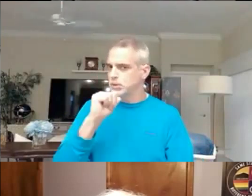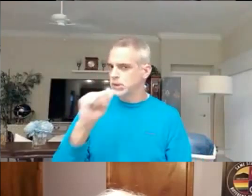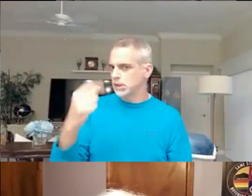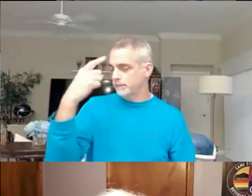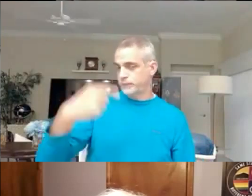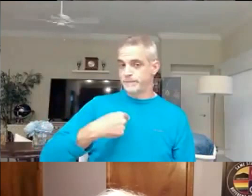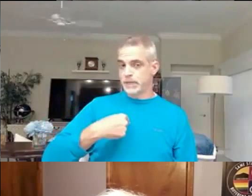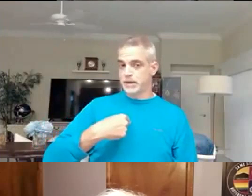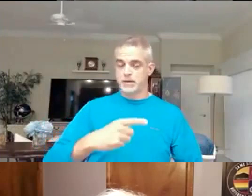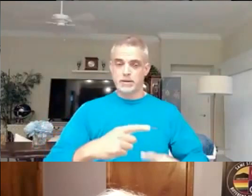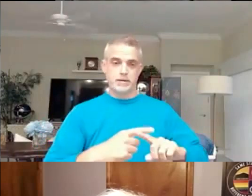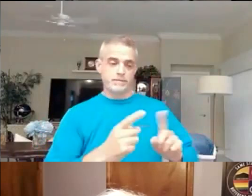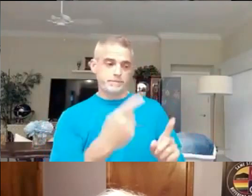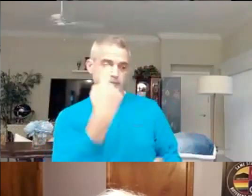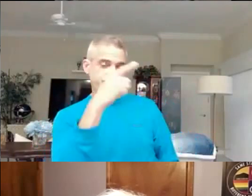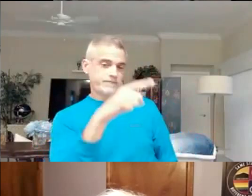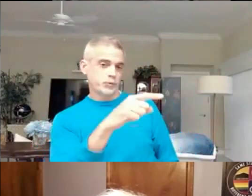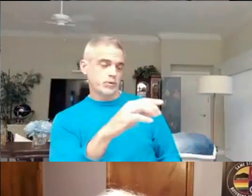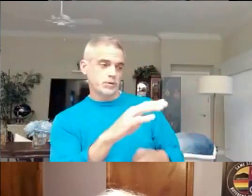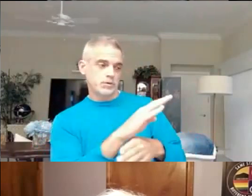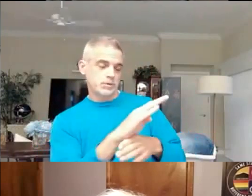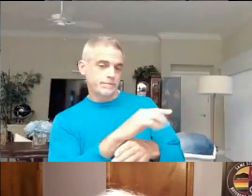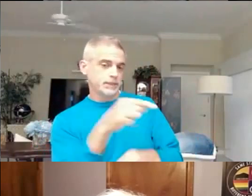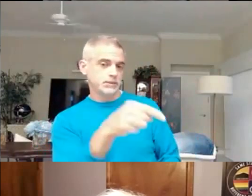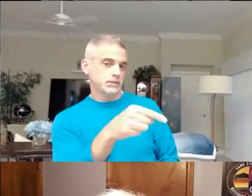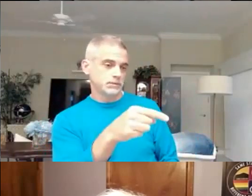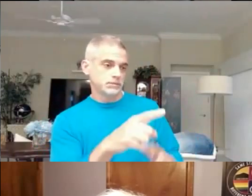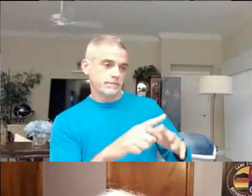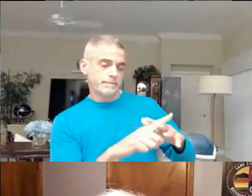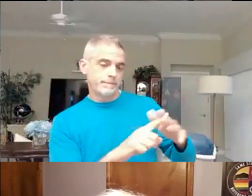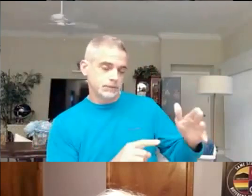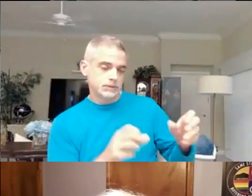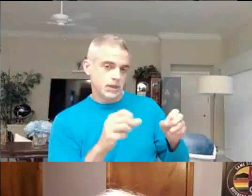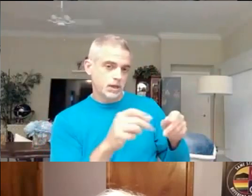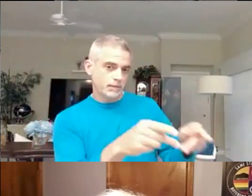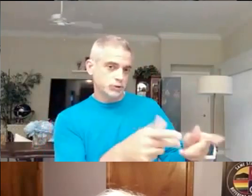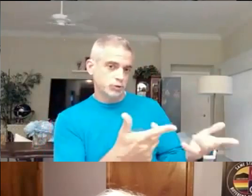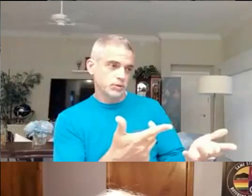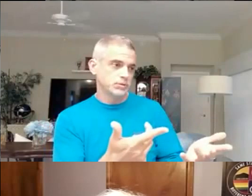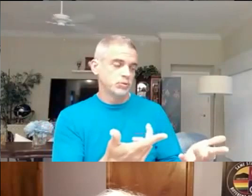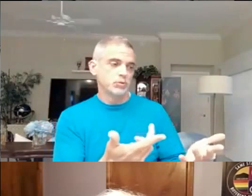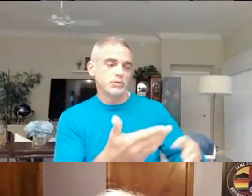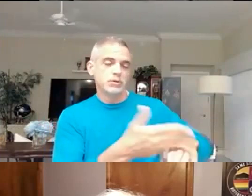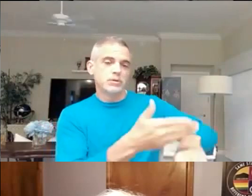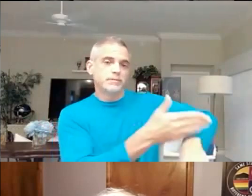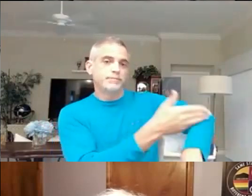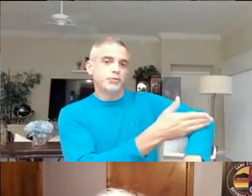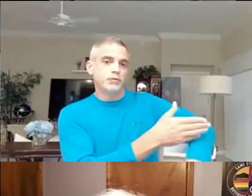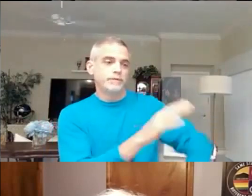that I don't have that seat at the table and I don't have that opportunity the same as some other people and I feel like I don't have the